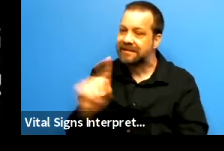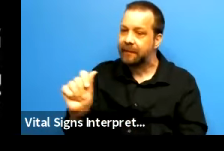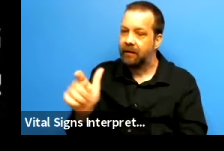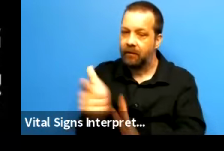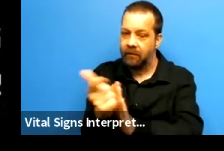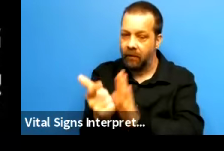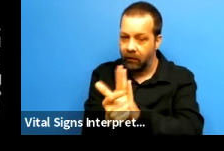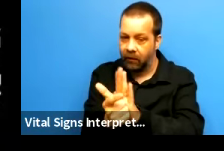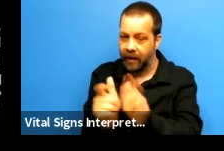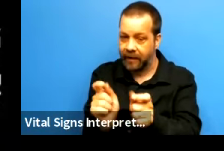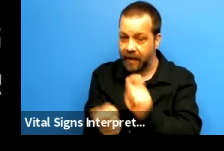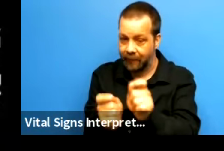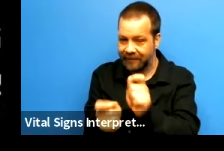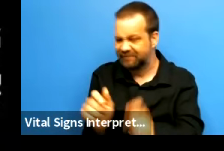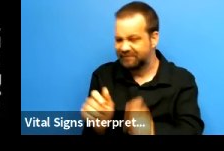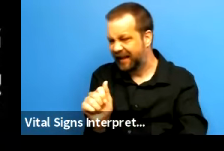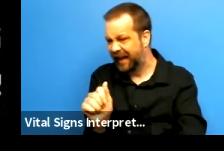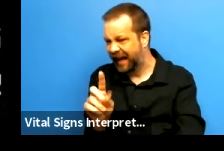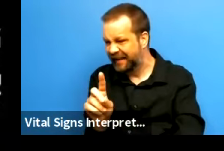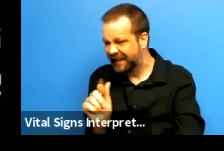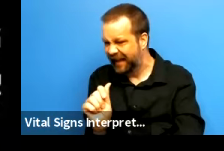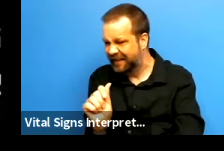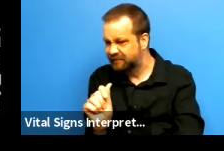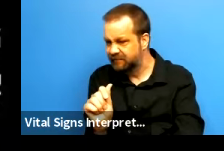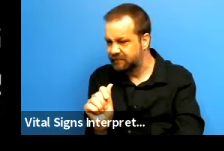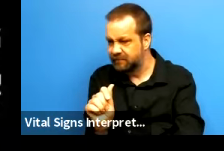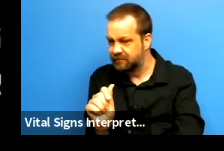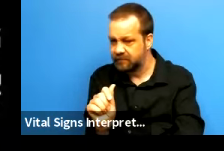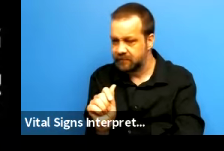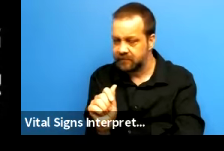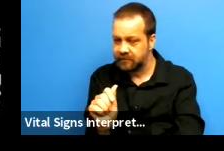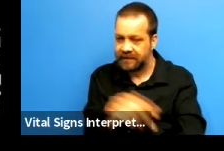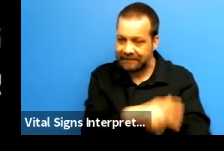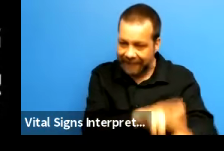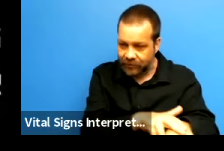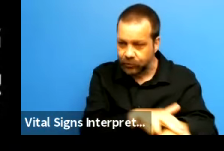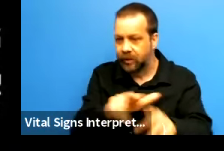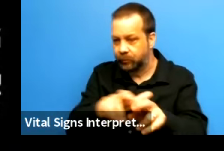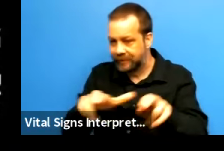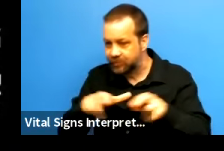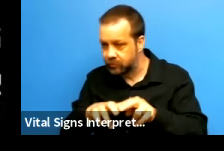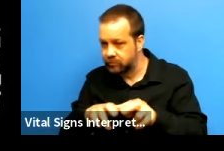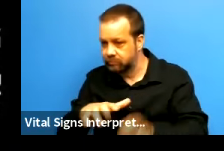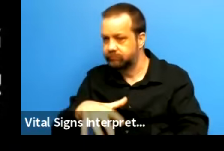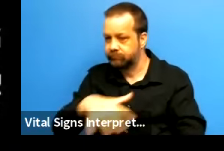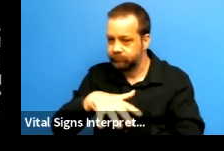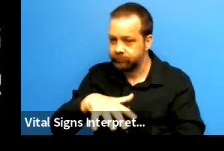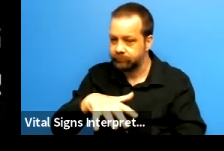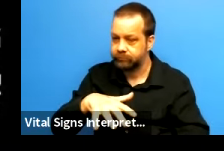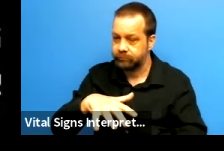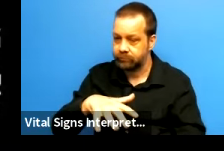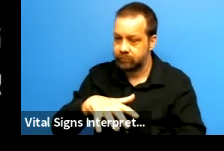so regional and also national ADA centers. So, we'll be taking that deeper dive